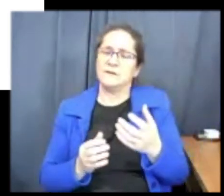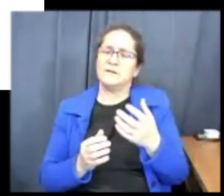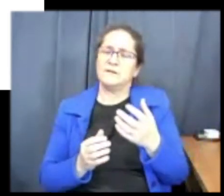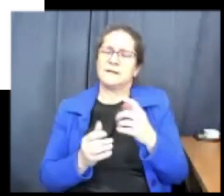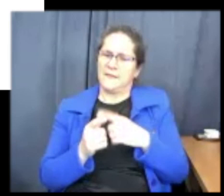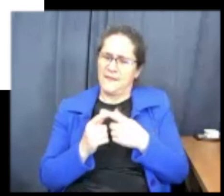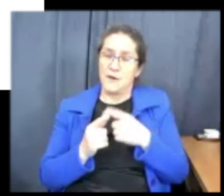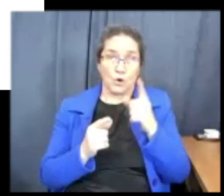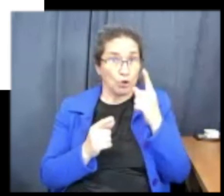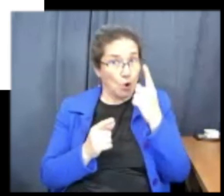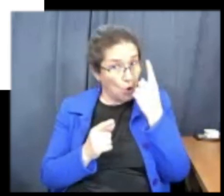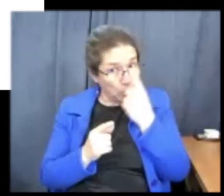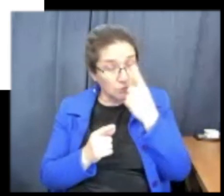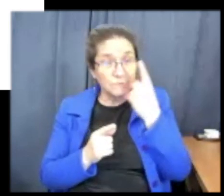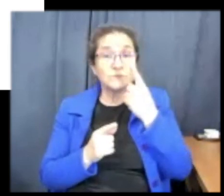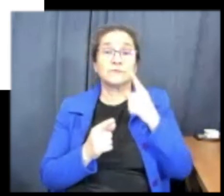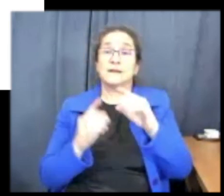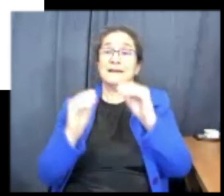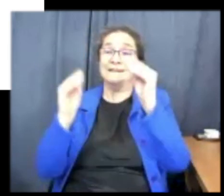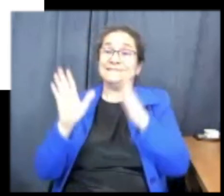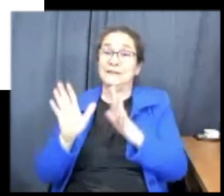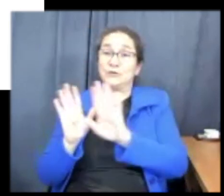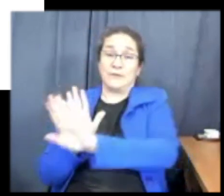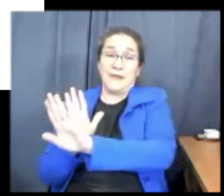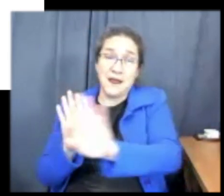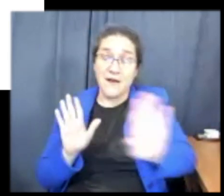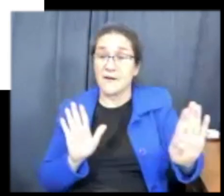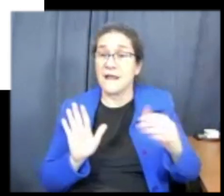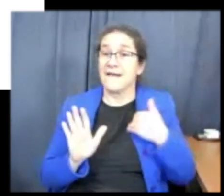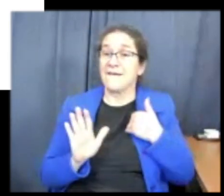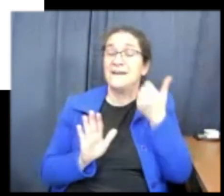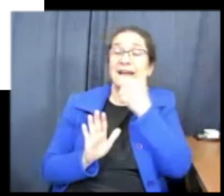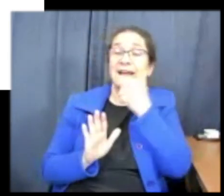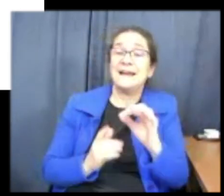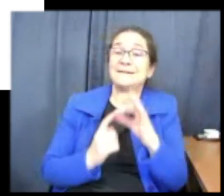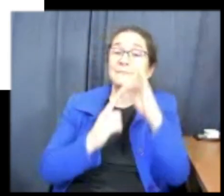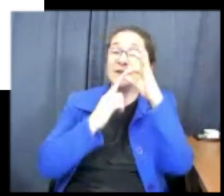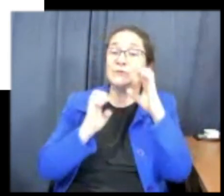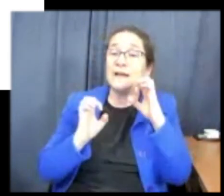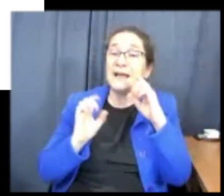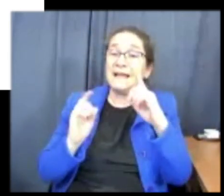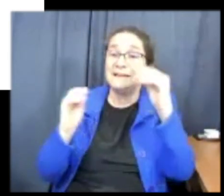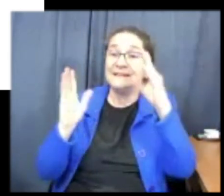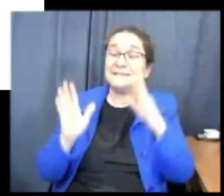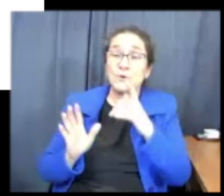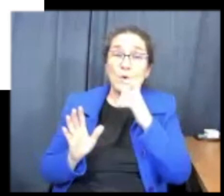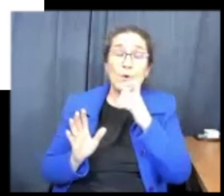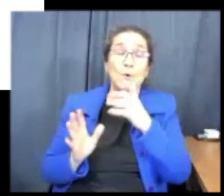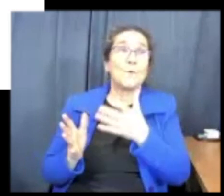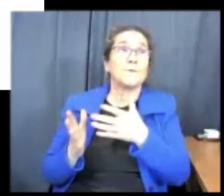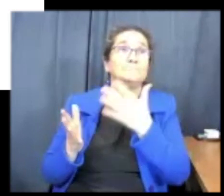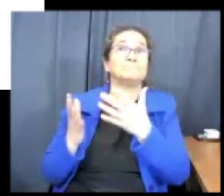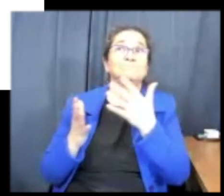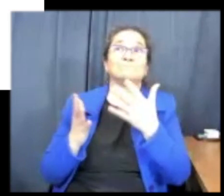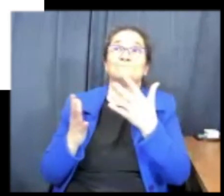to see if is there a Special Ed teacher who is taking that alternate assessment